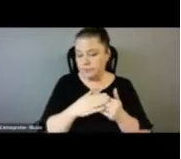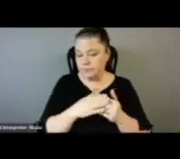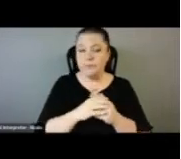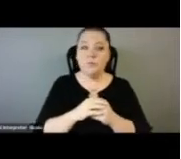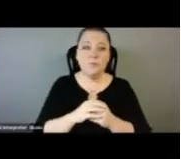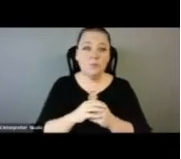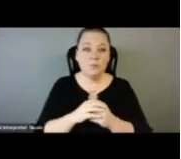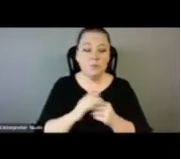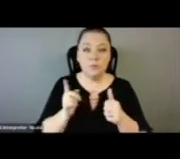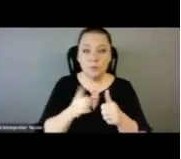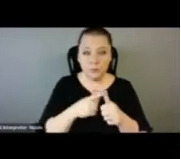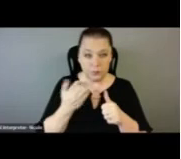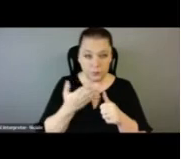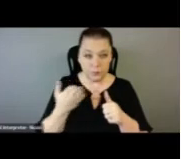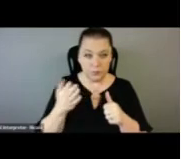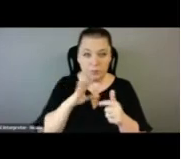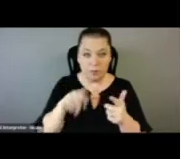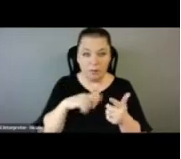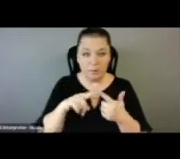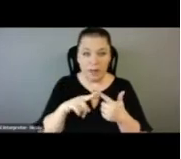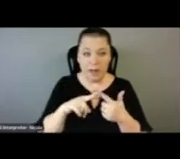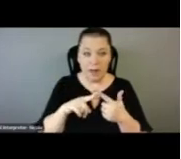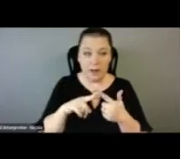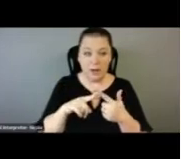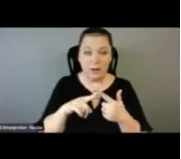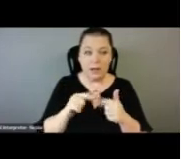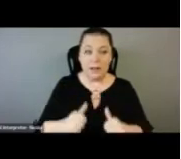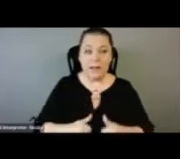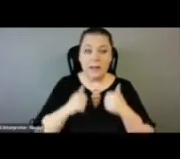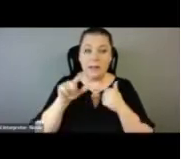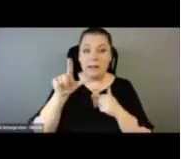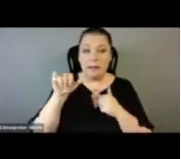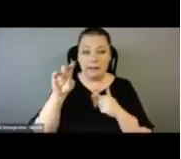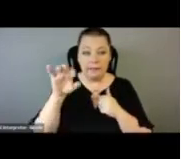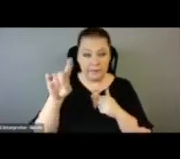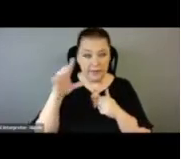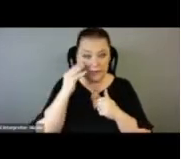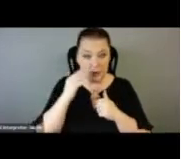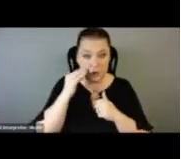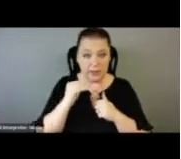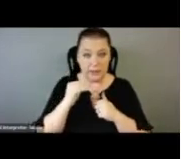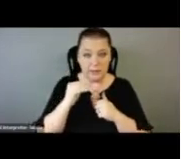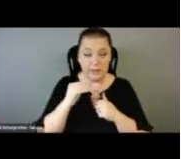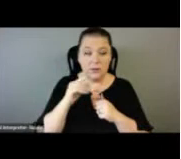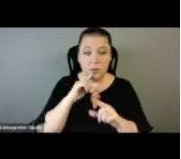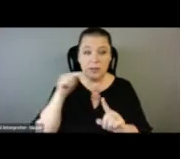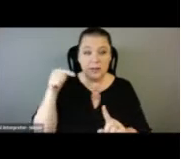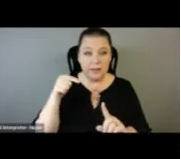So the first data set we're going to talk about is the lived experience survey. This was a survey that was completed by the